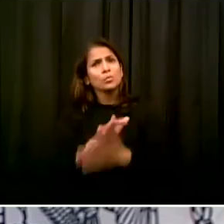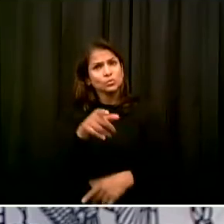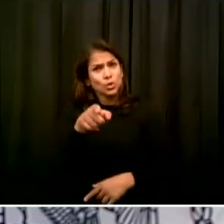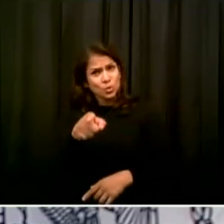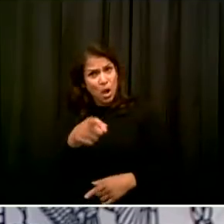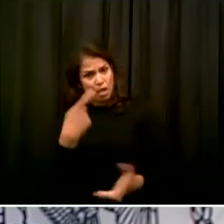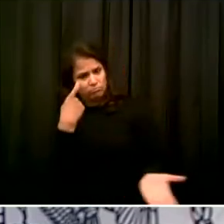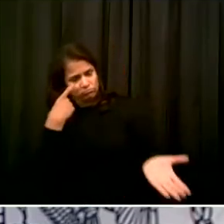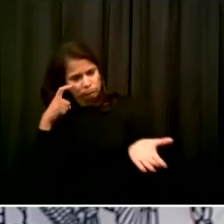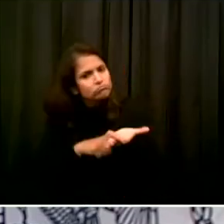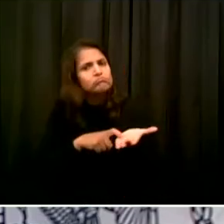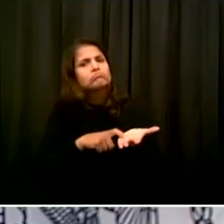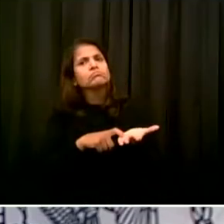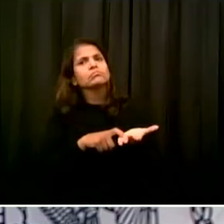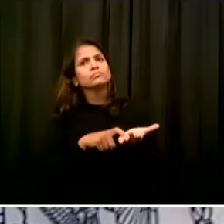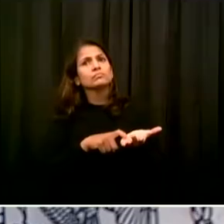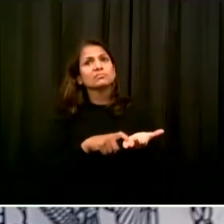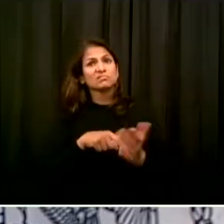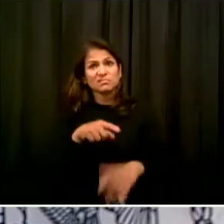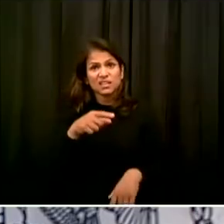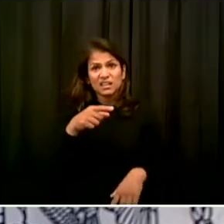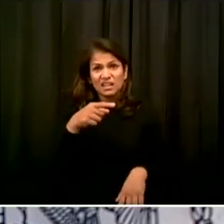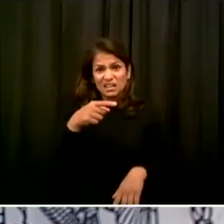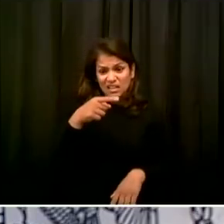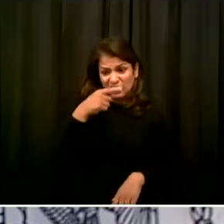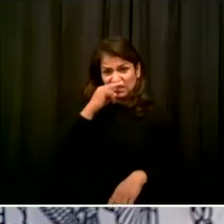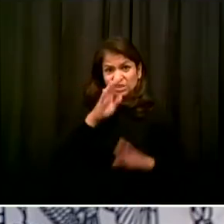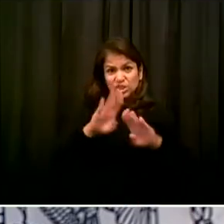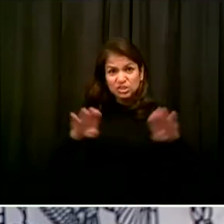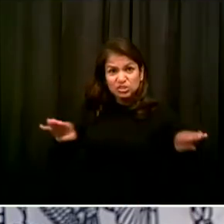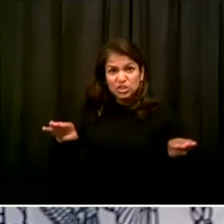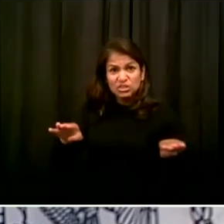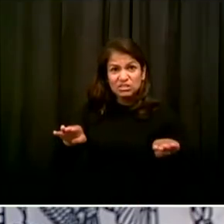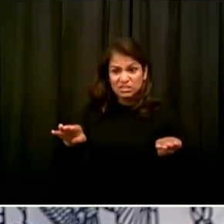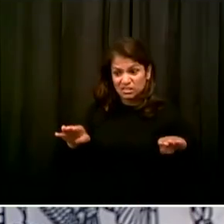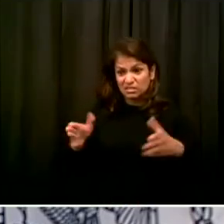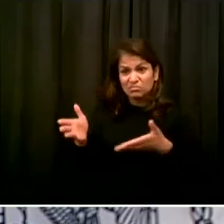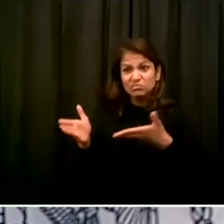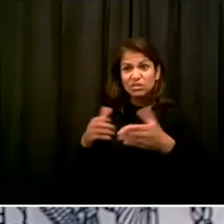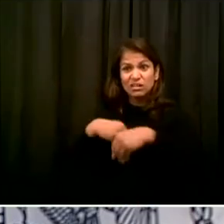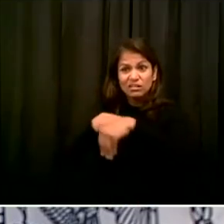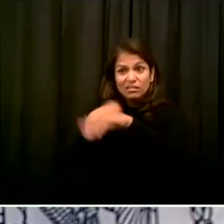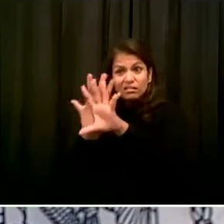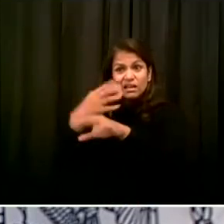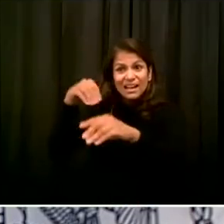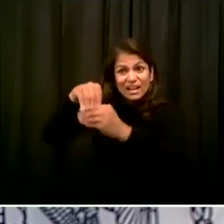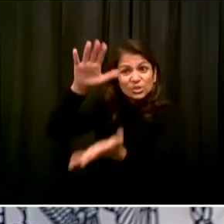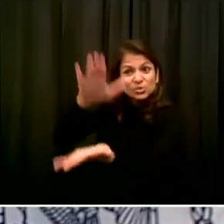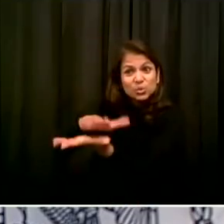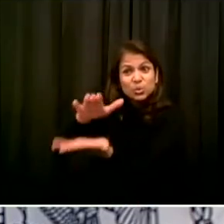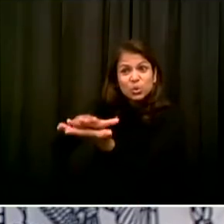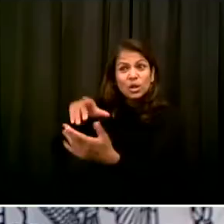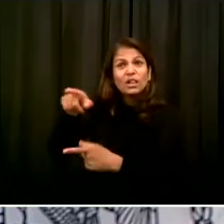PUBLIC SCHOOL PARENT, DO YOAU CKOWNLEGED ATWH ETH EXPERIENCE OF GOING TO